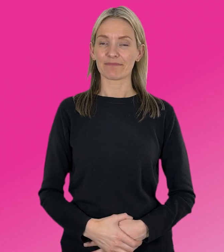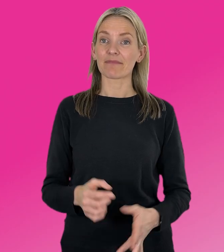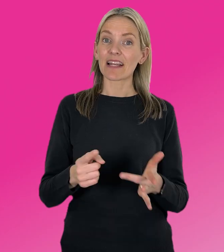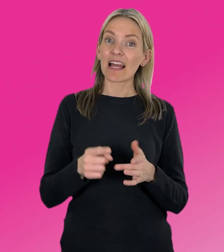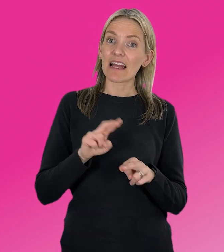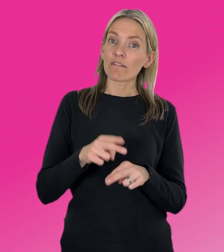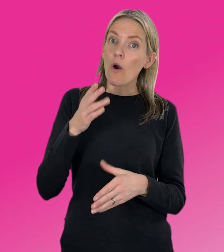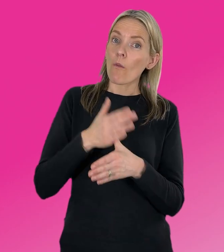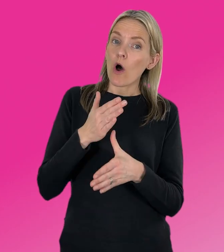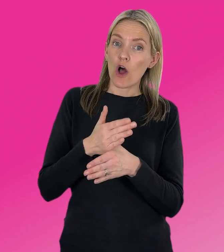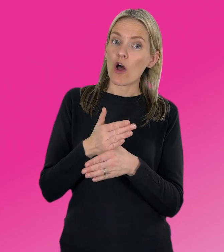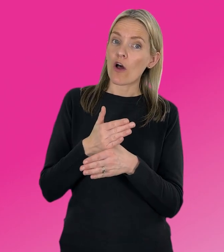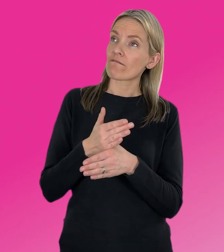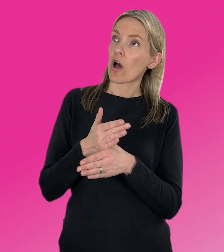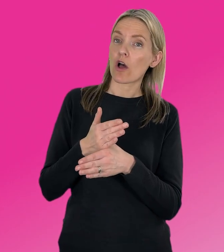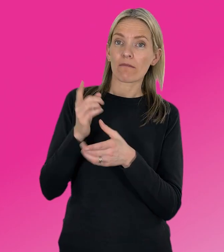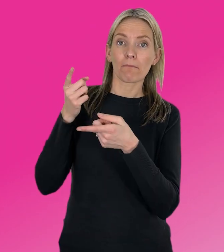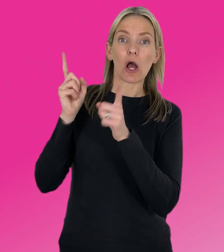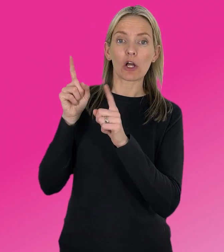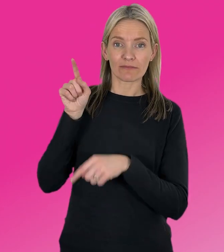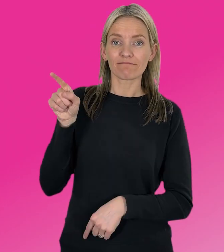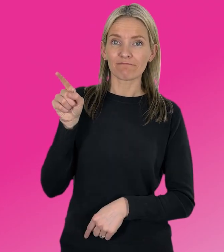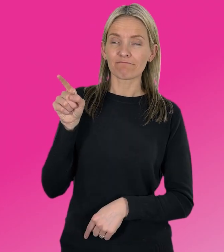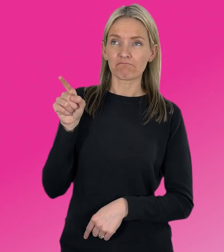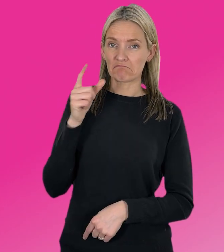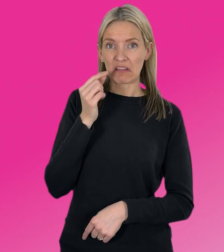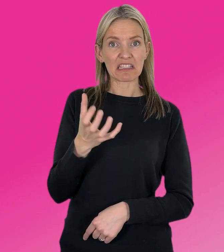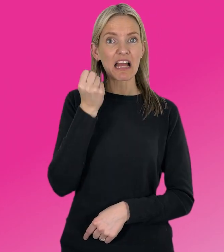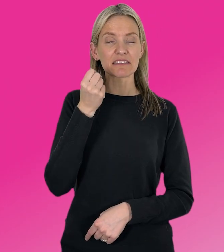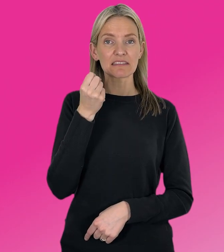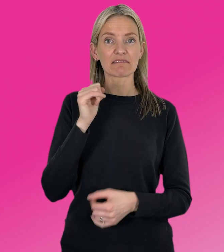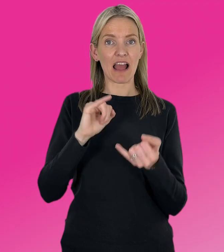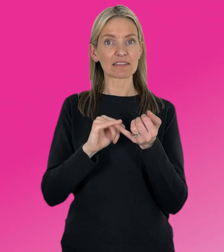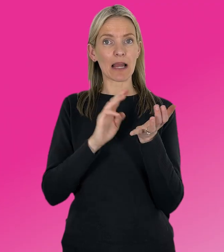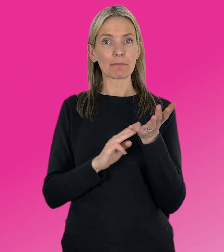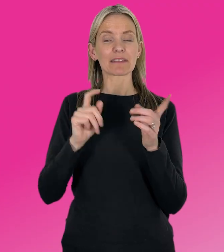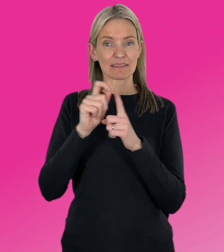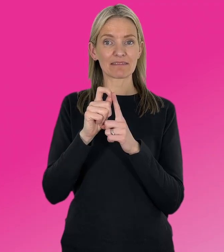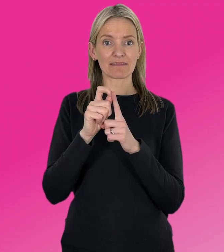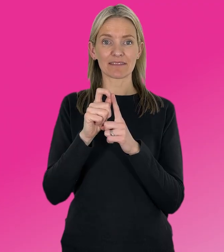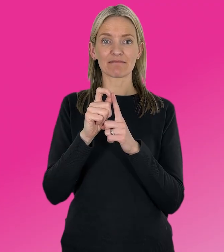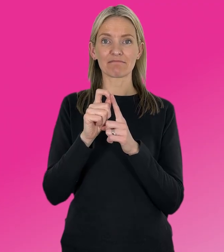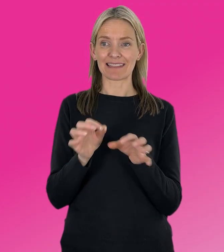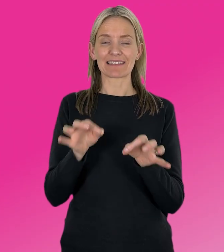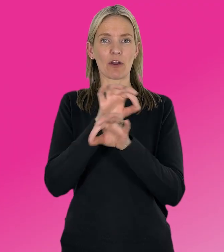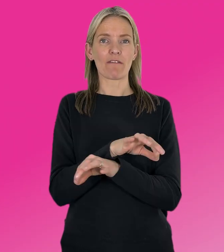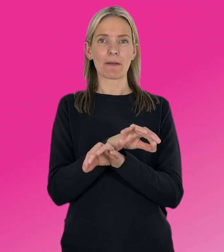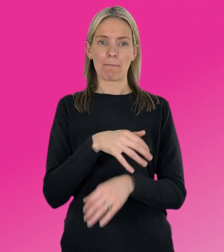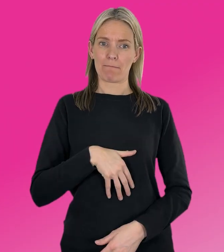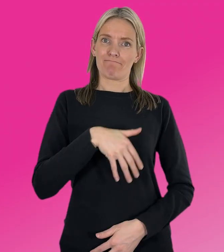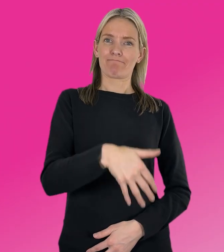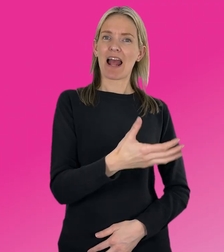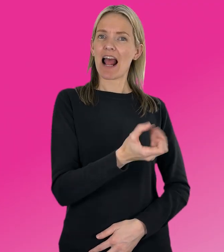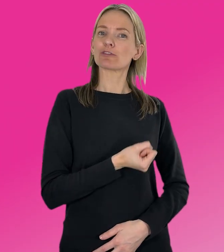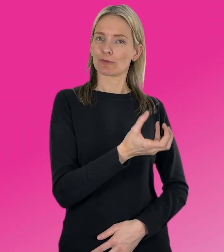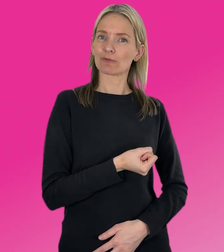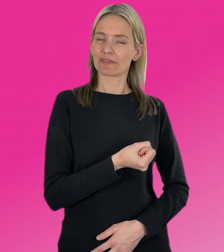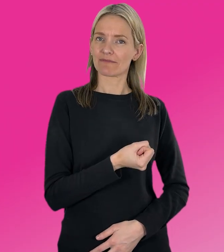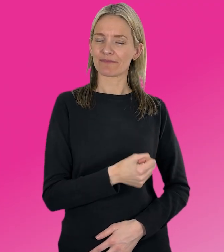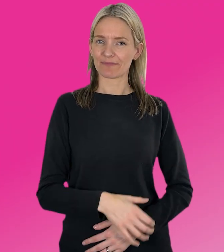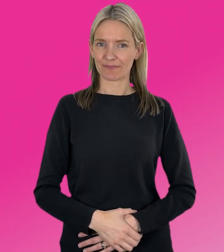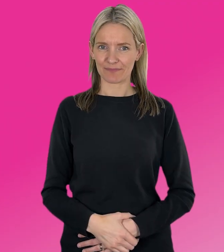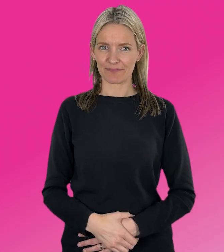If you work for an employer, you may get Statutory Maternity Pay instead of Maternity Allowance.